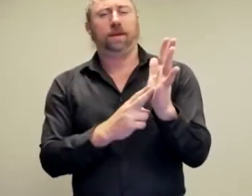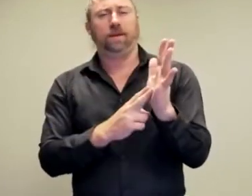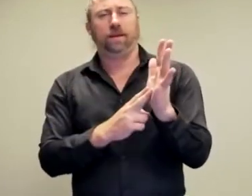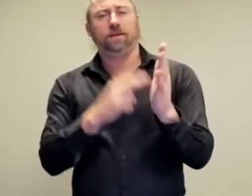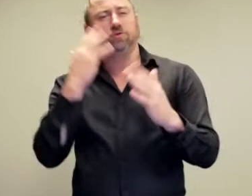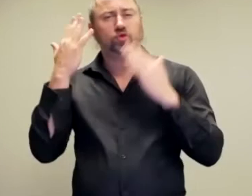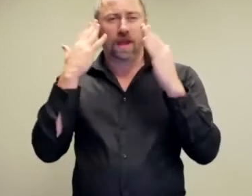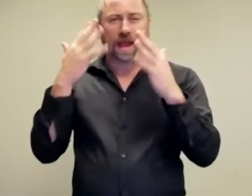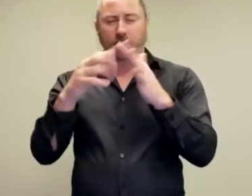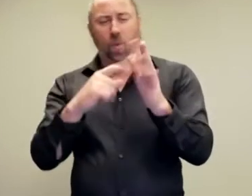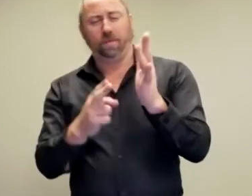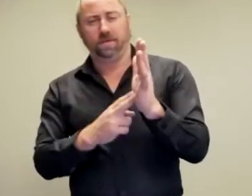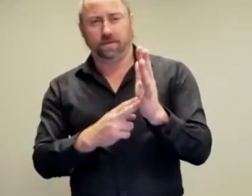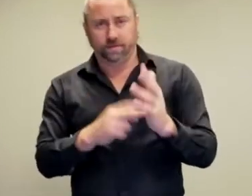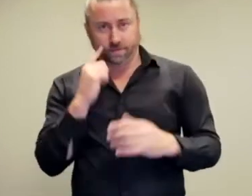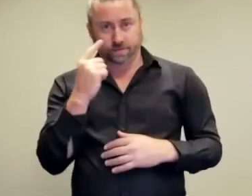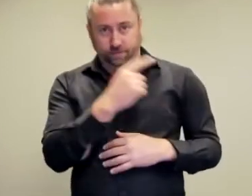I'll show you this work here Binary love.